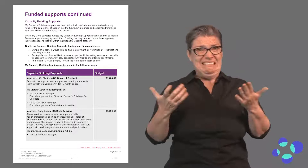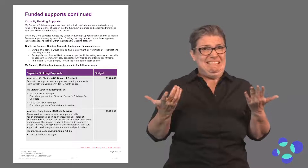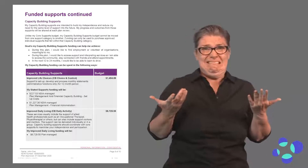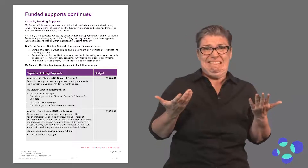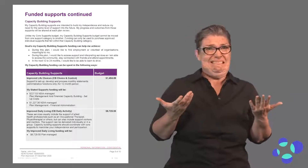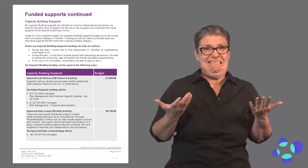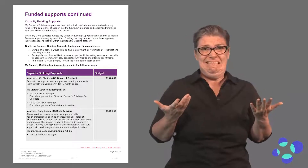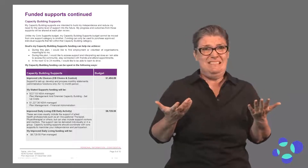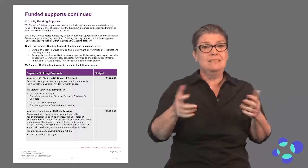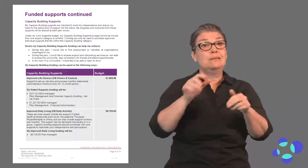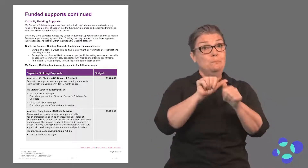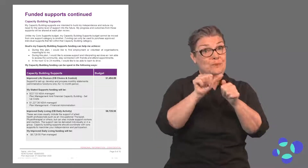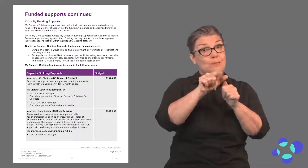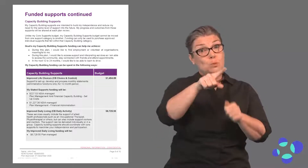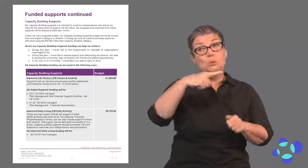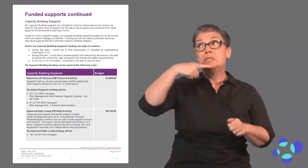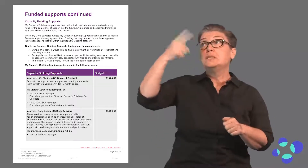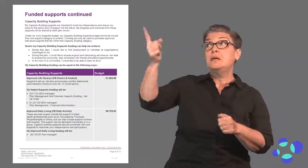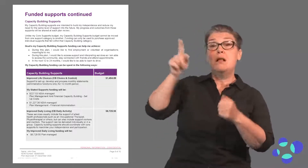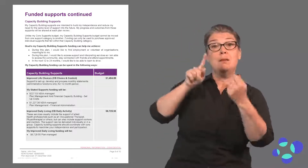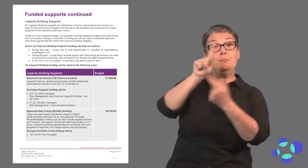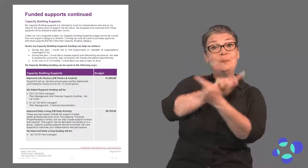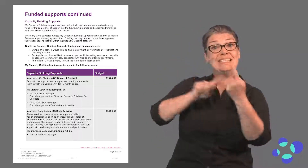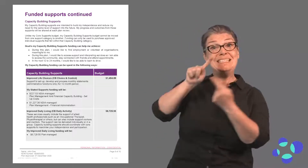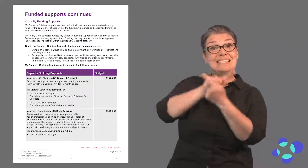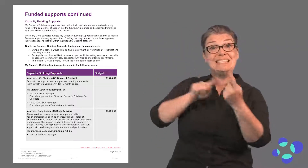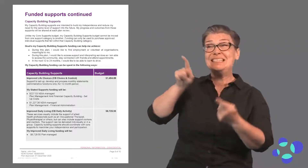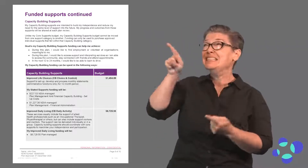navigating such things, it's better that you tell